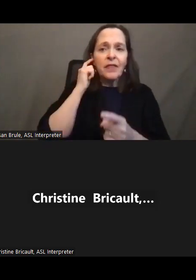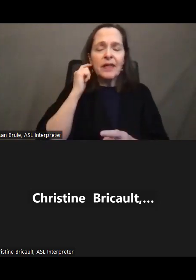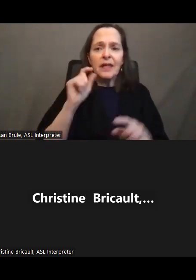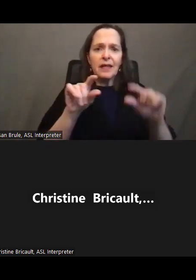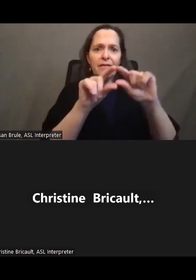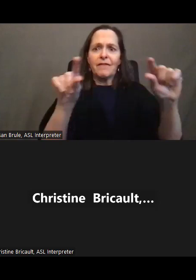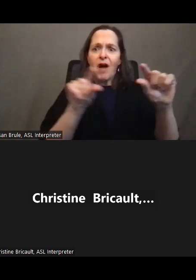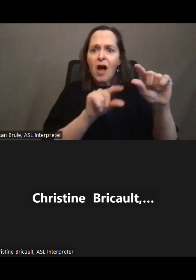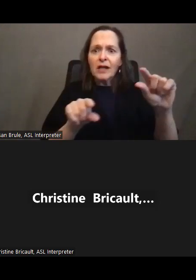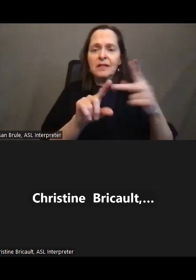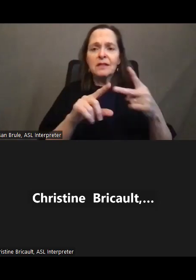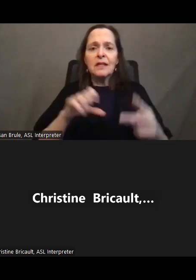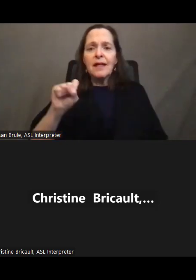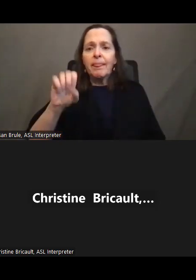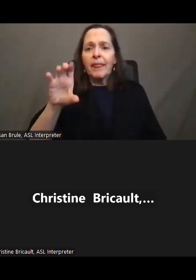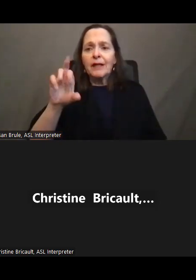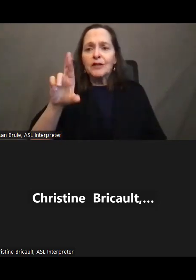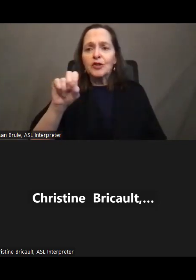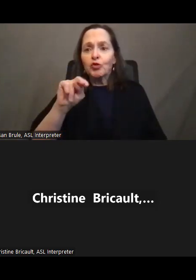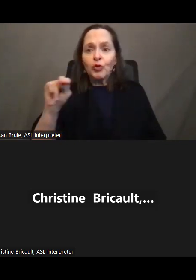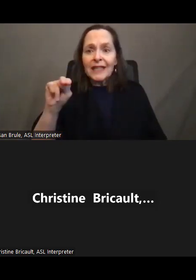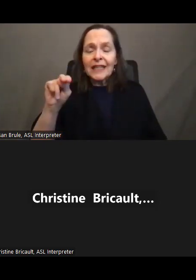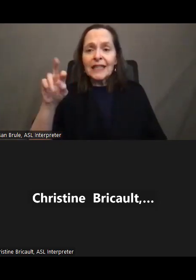So my recommendation would be to